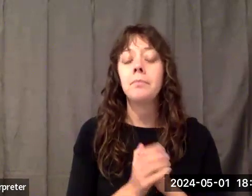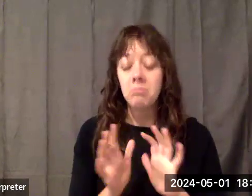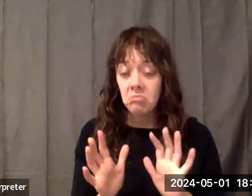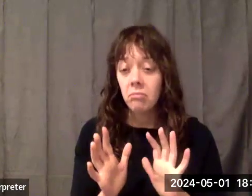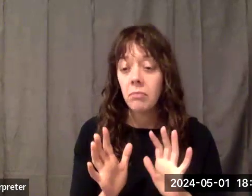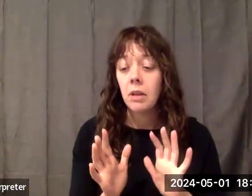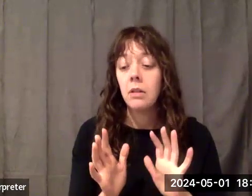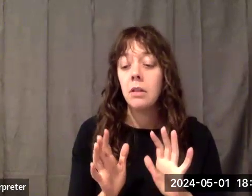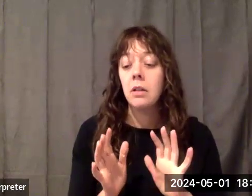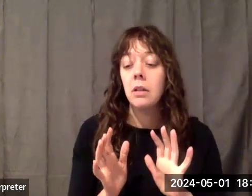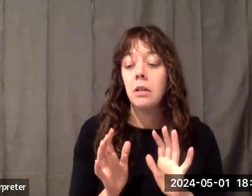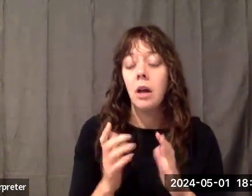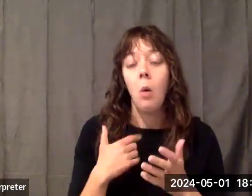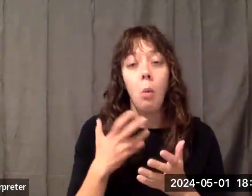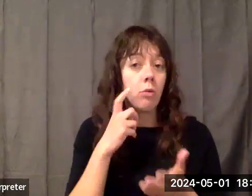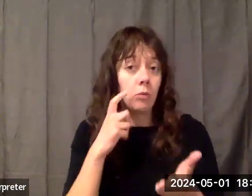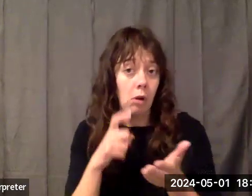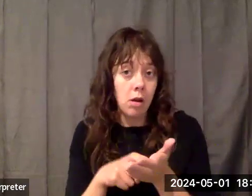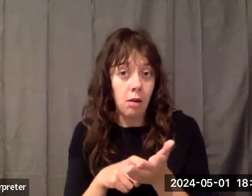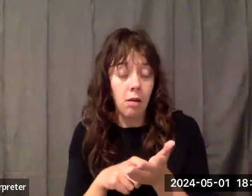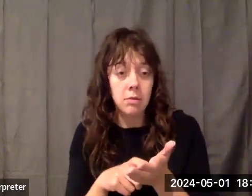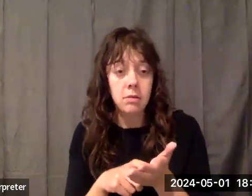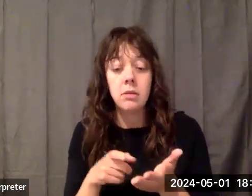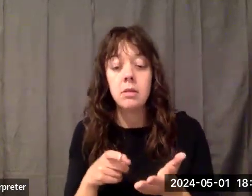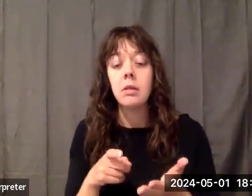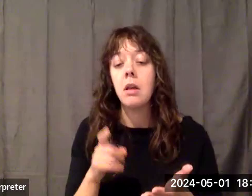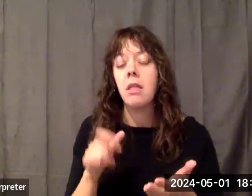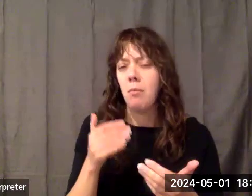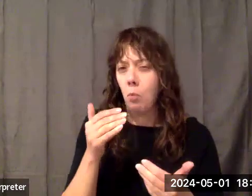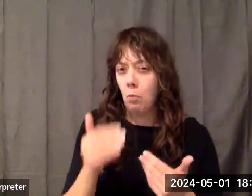through this process of, you know, the fees